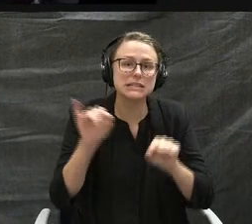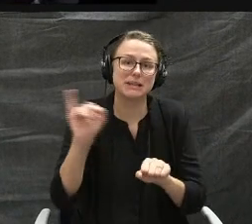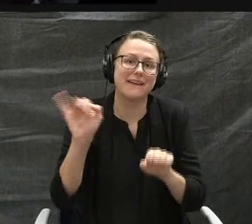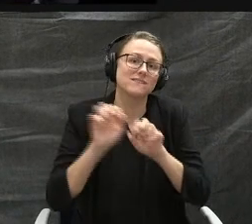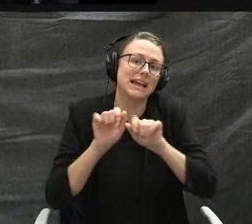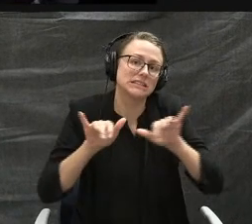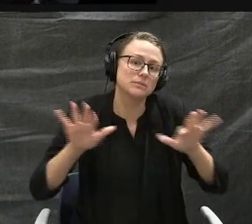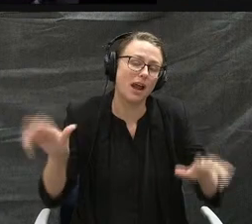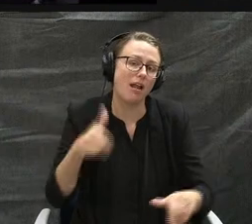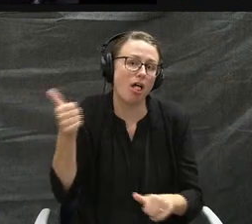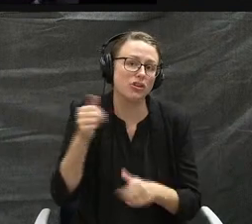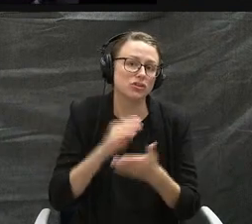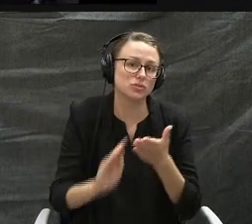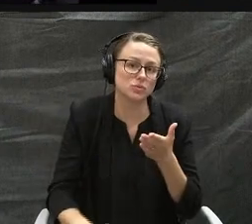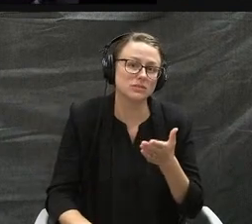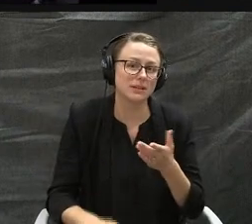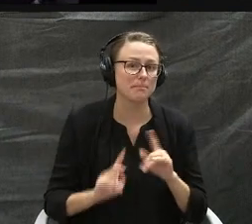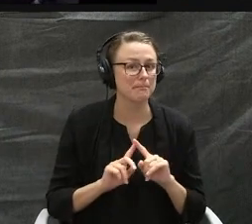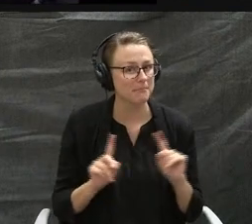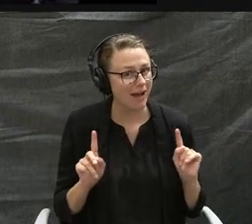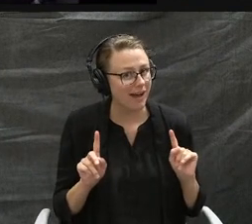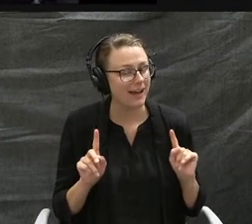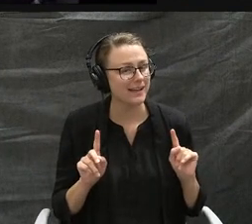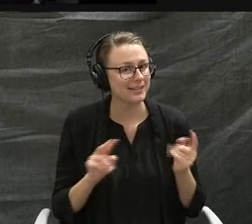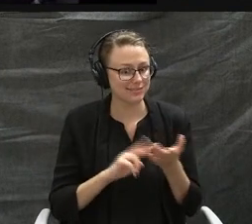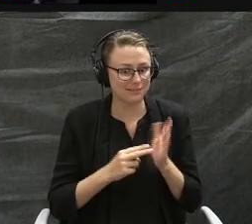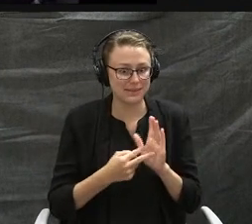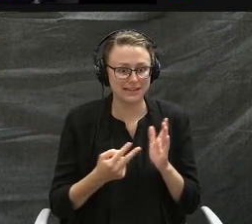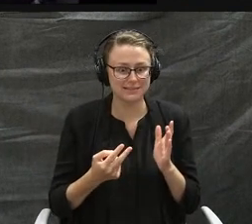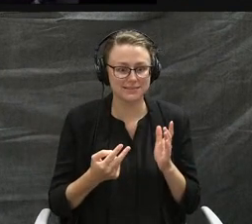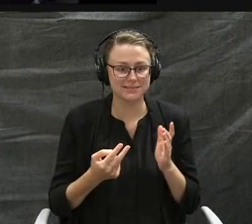possibility to infect any other students. But the implication of